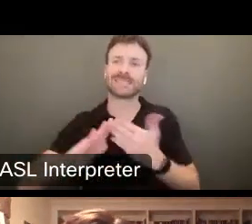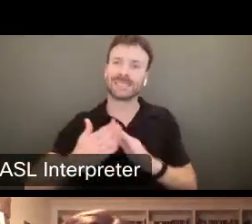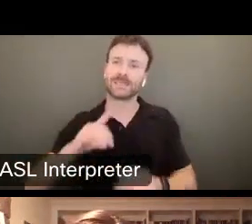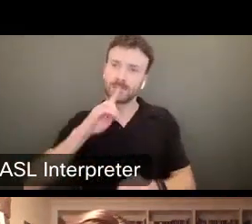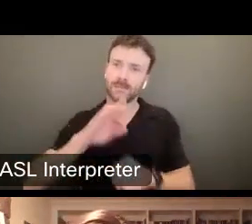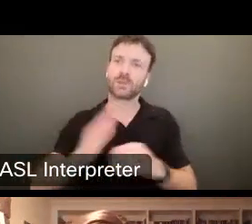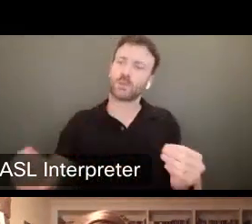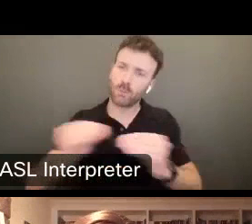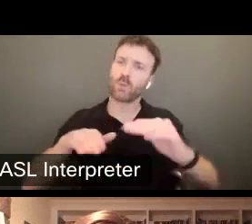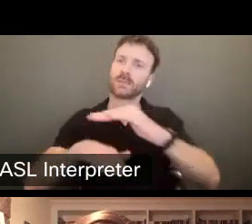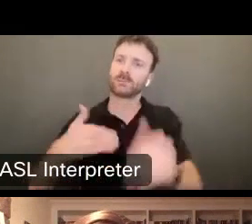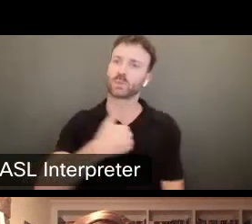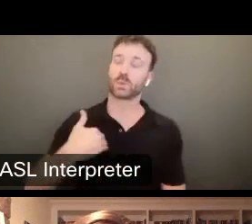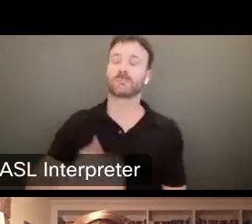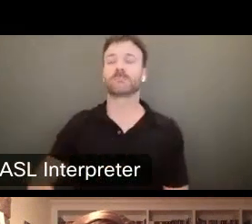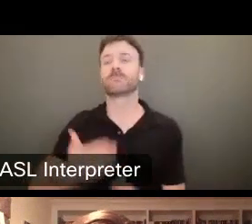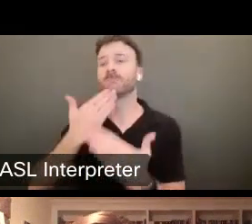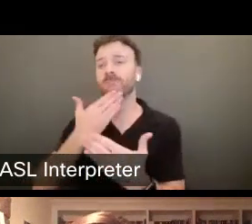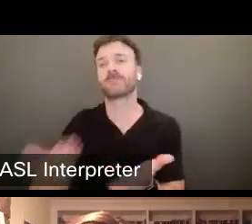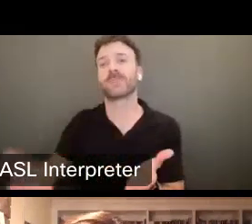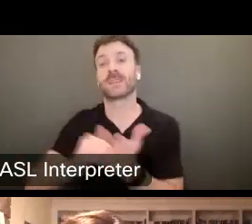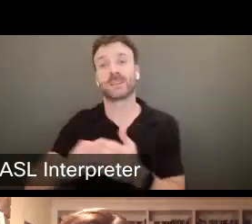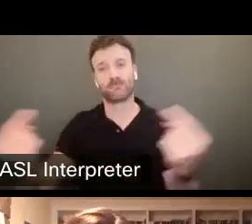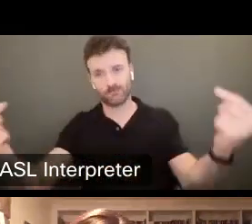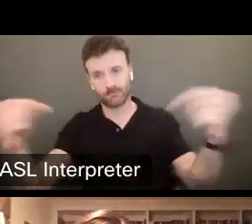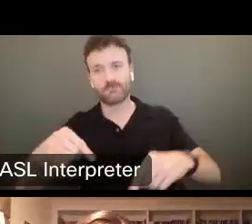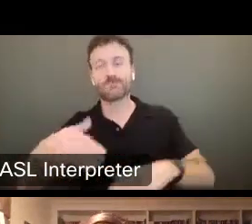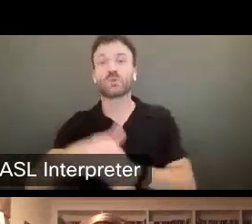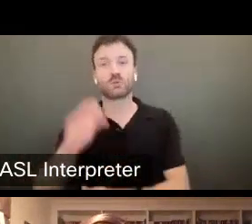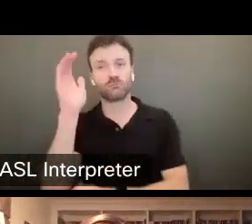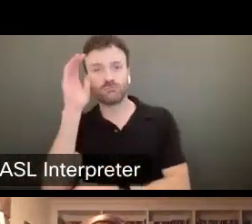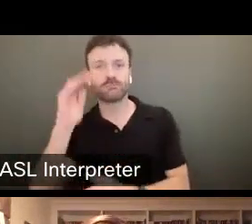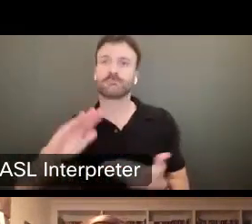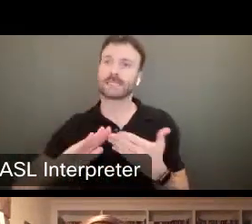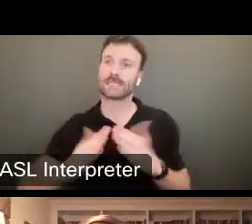Thank you again for being here to hear about the city's work, to ensure accessibility in